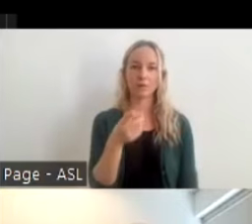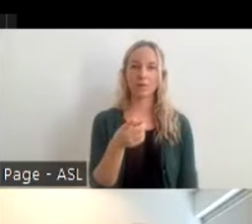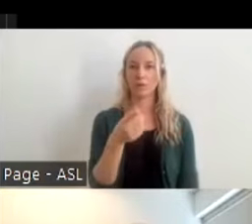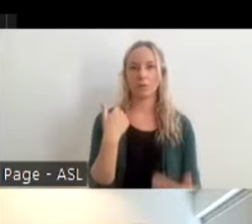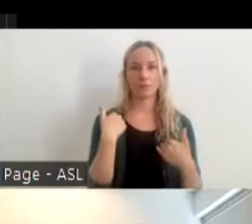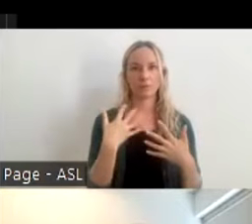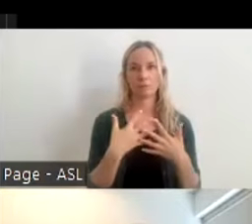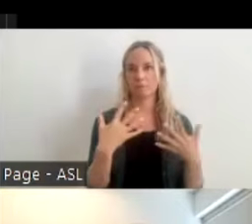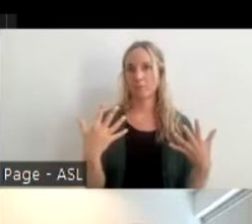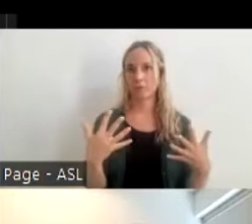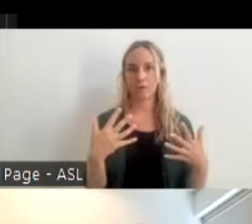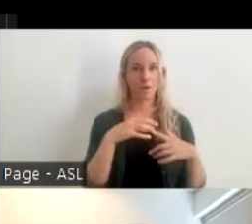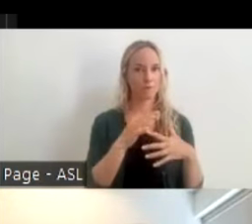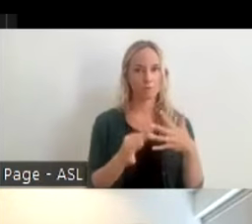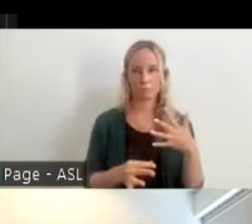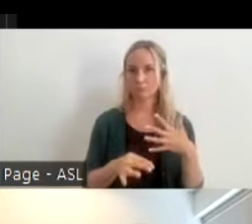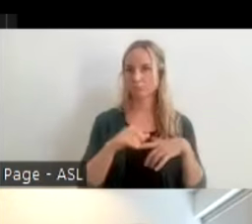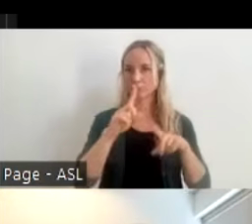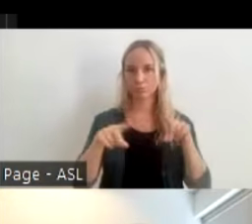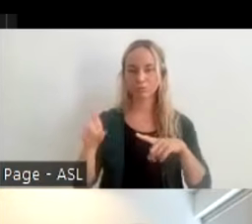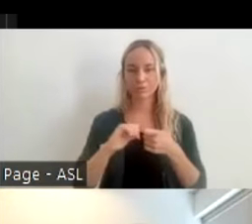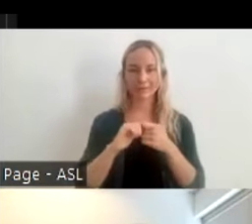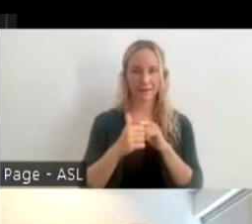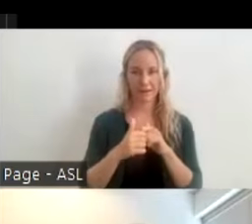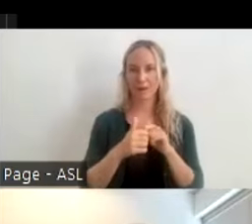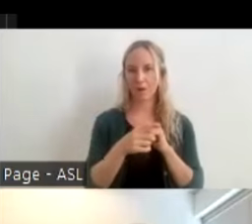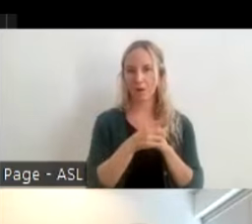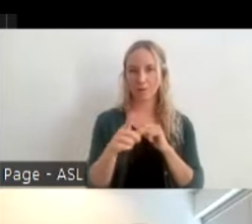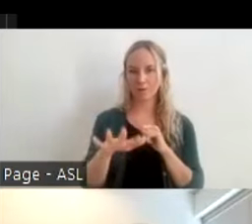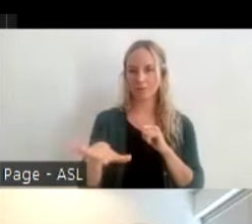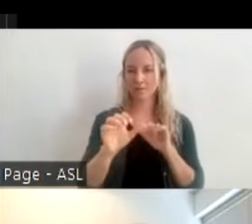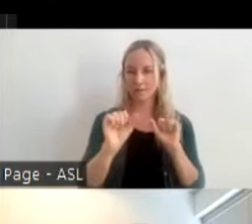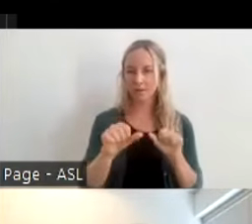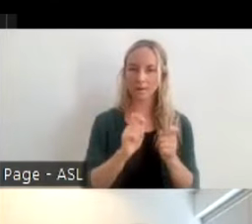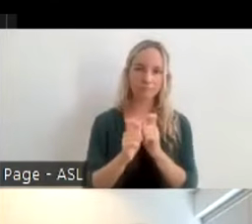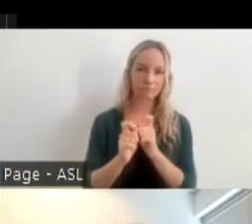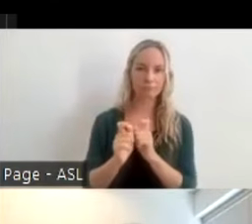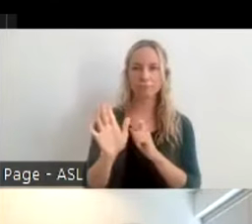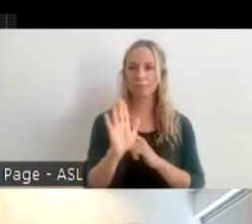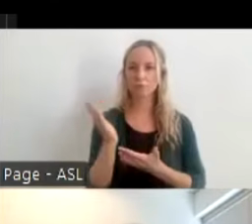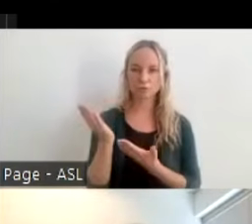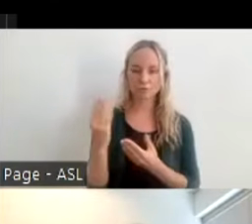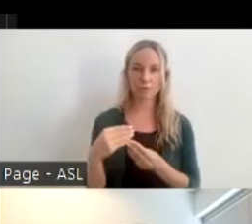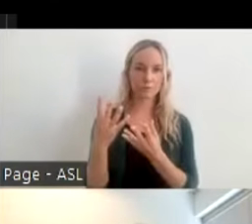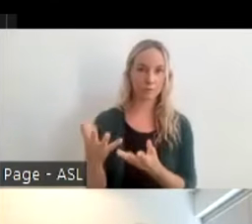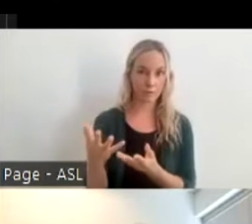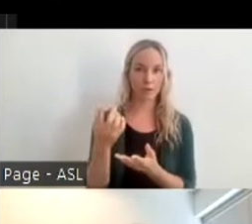disabilities, Staff training is a big one for us, Oftentimes we'll get